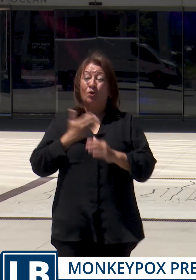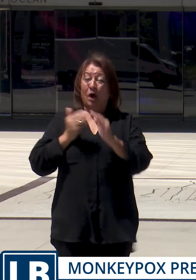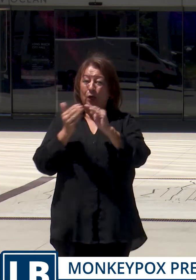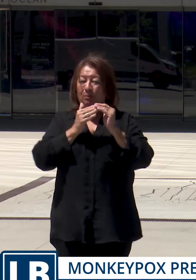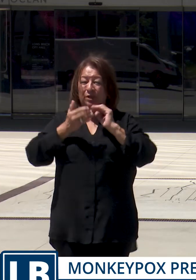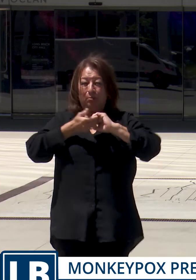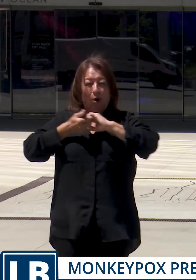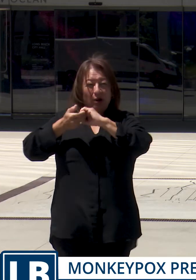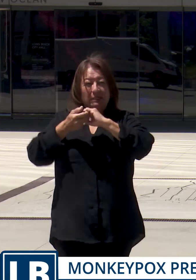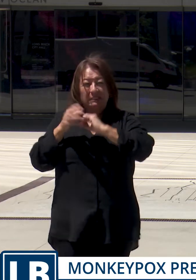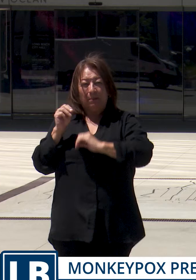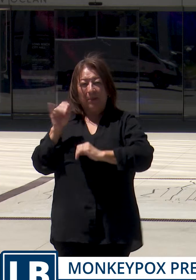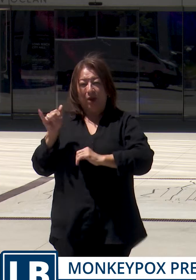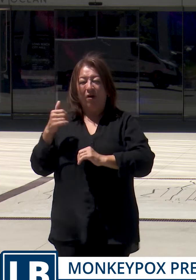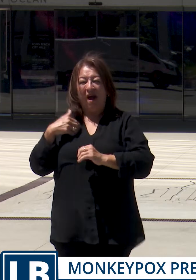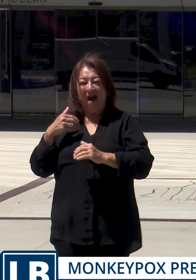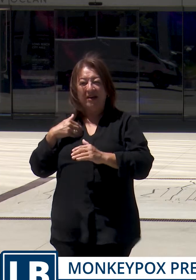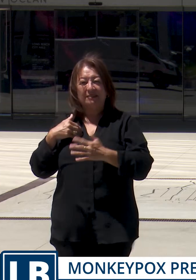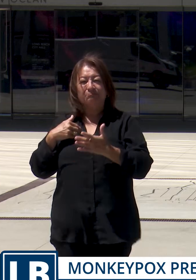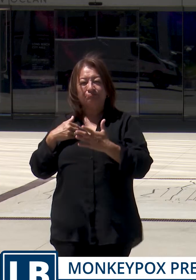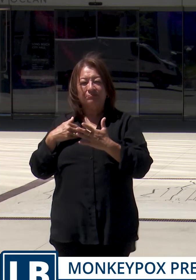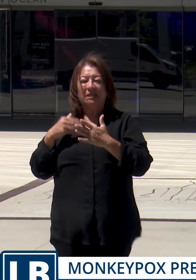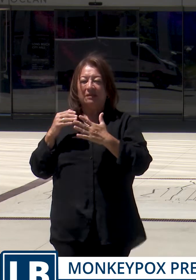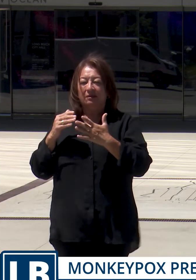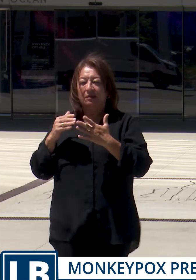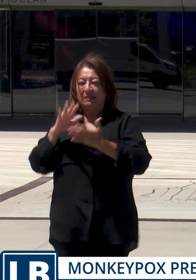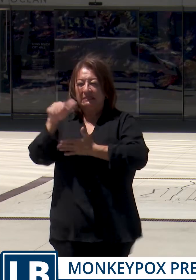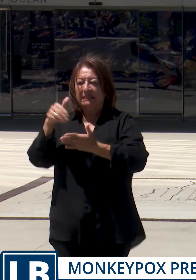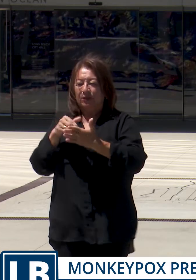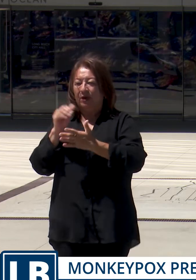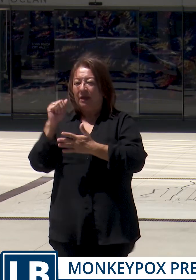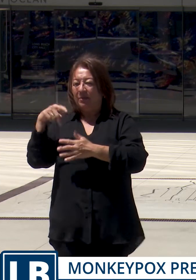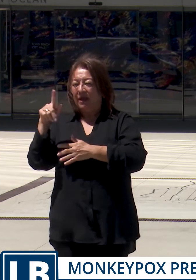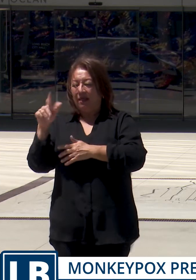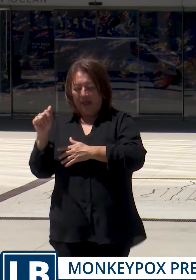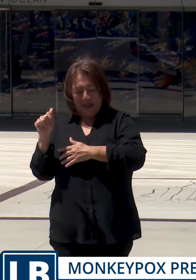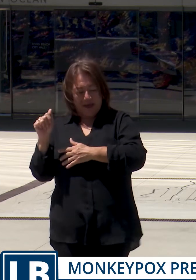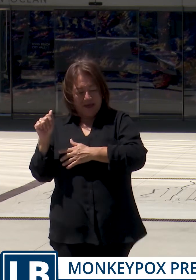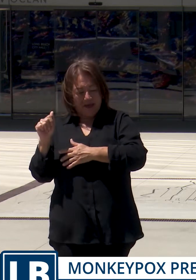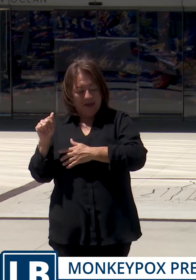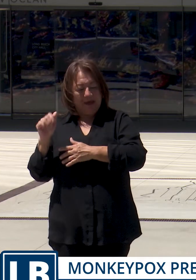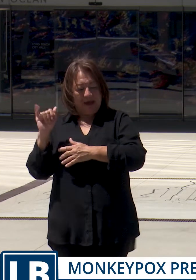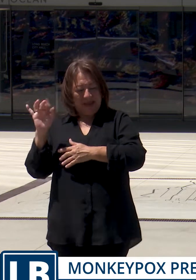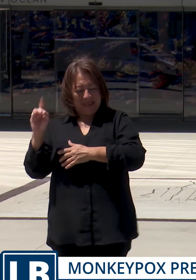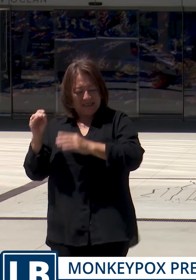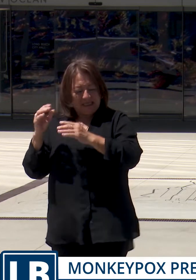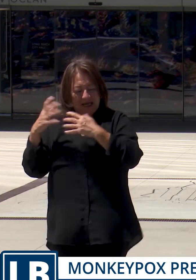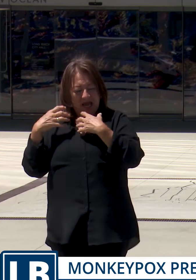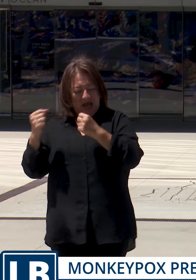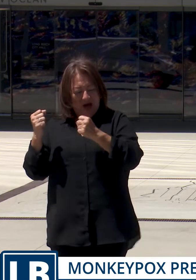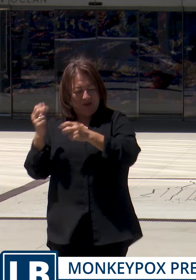mayor has has shared our the or the center apla aids health care foundation long beach comp and